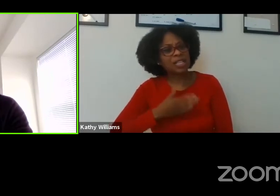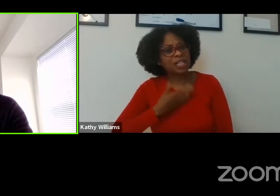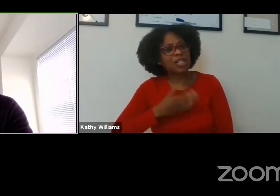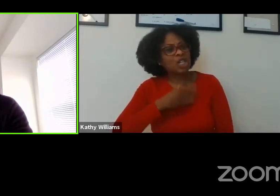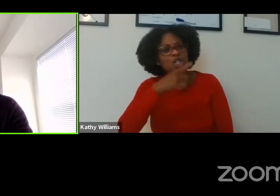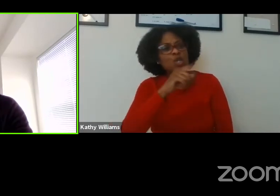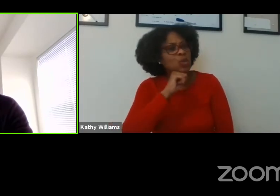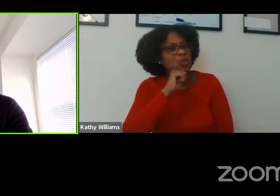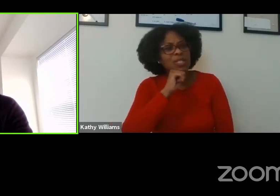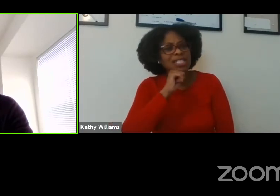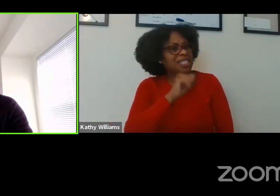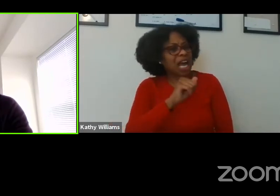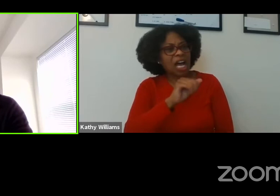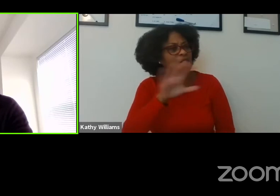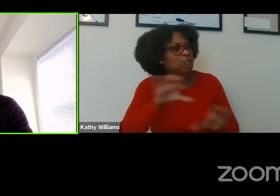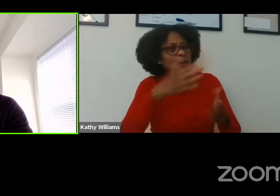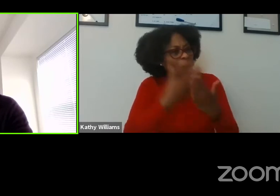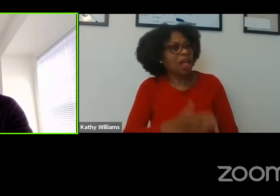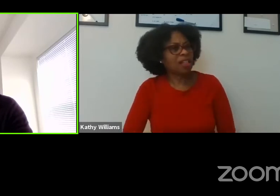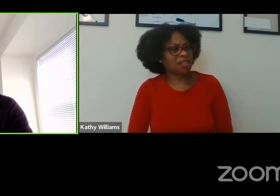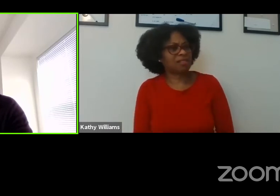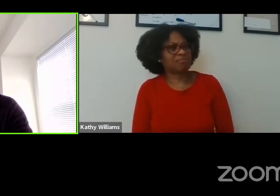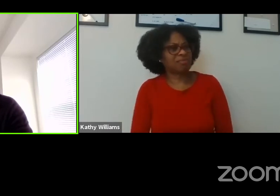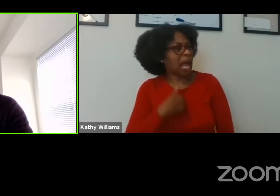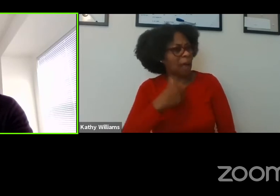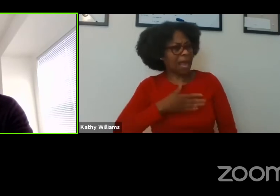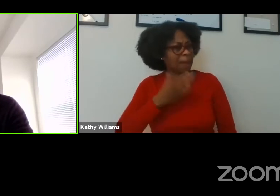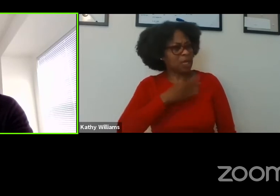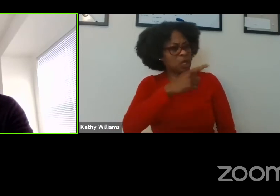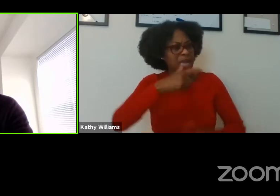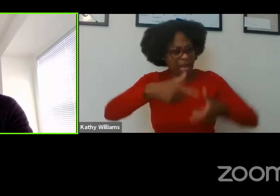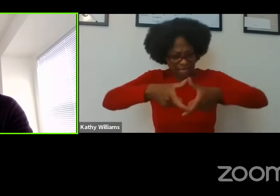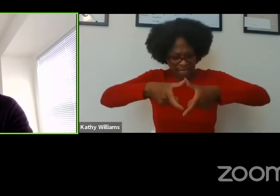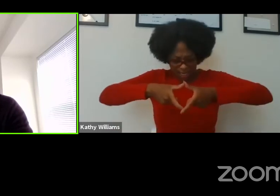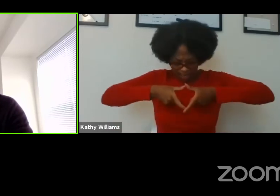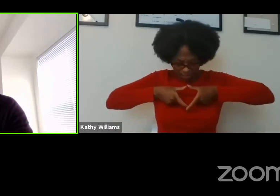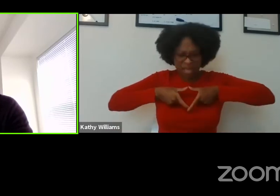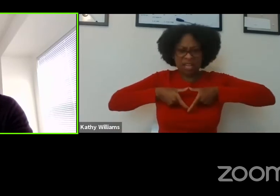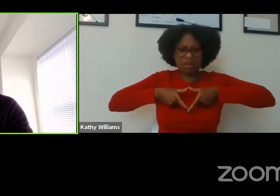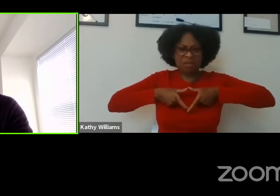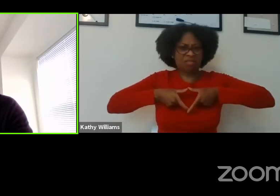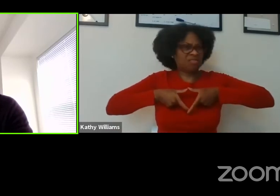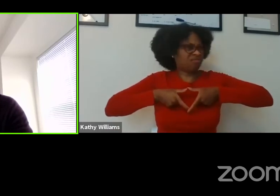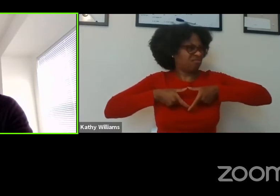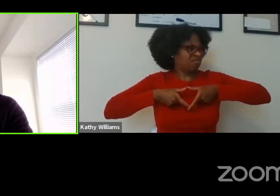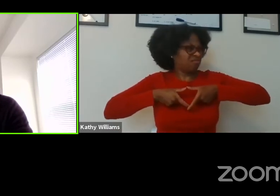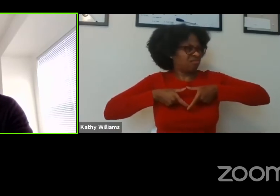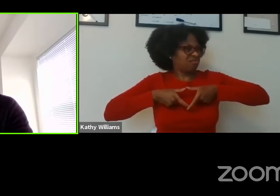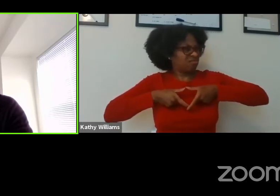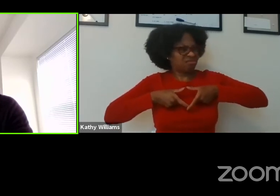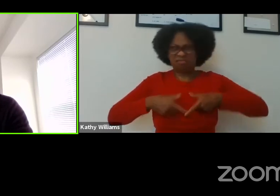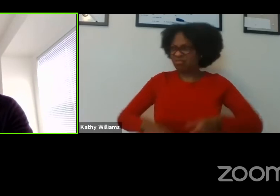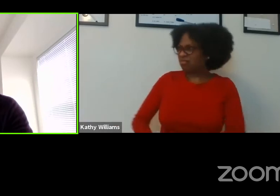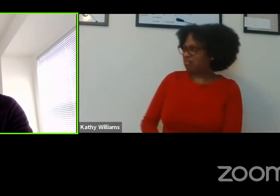I am happy that you didn't get a medal. And I was like why?